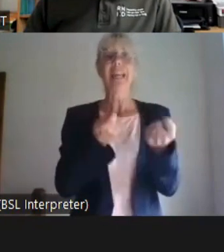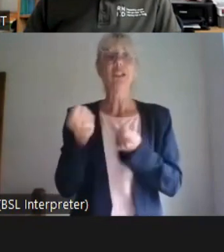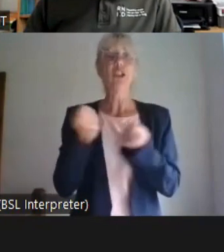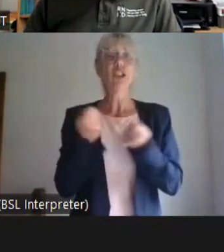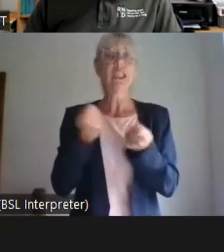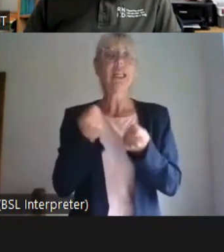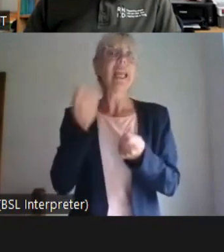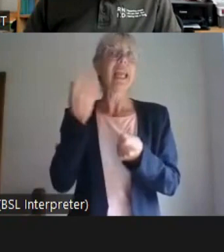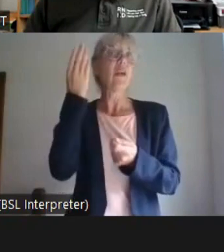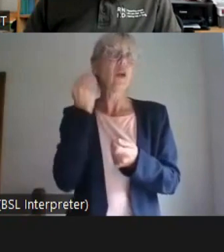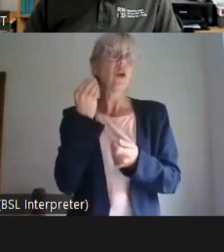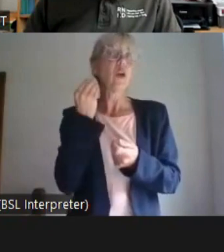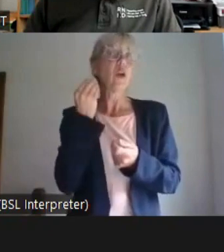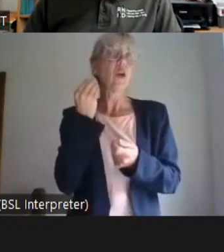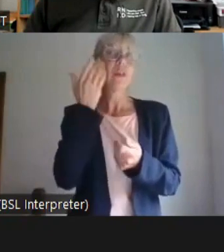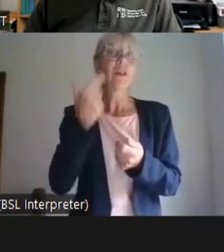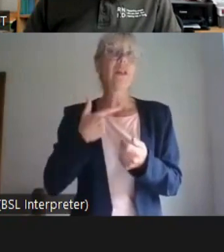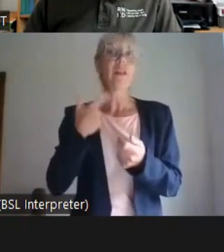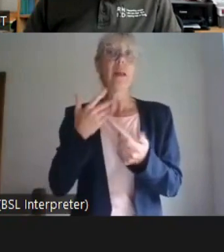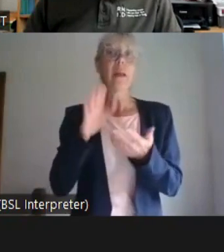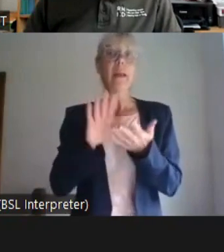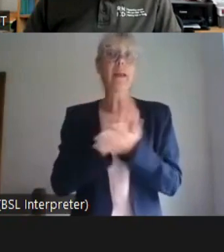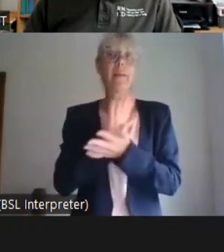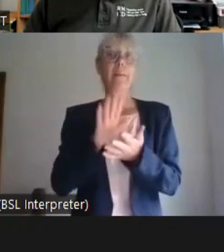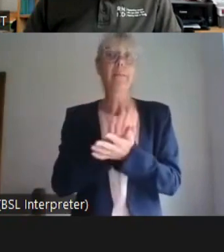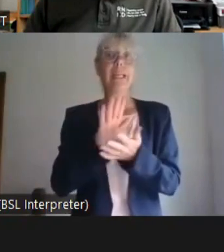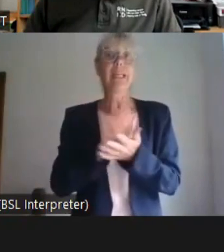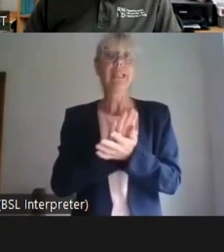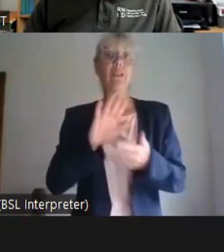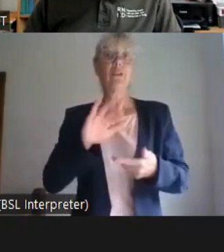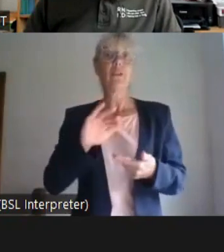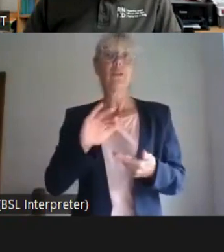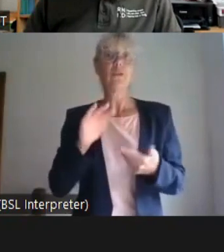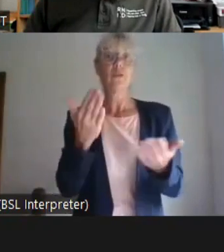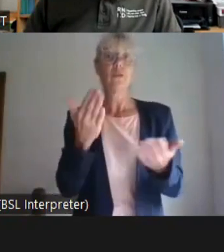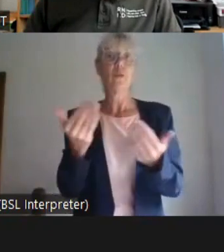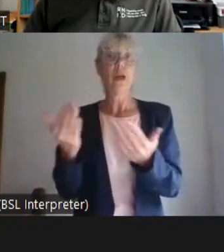we're very pleased to welcome cleft Specialists audiologists Colette